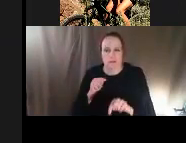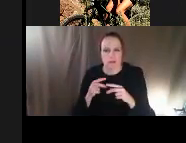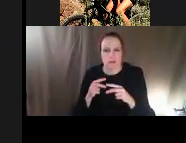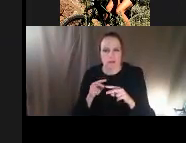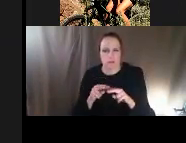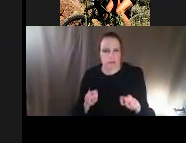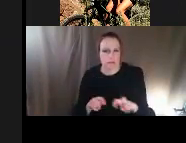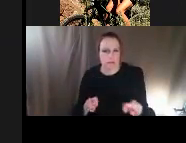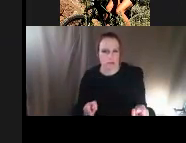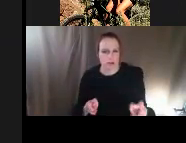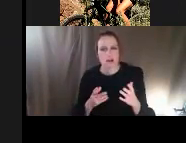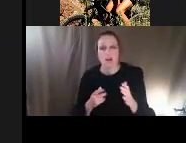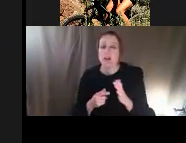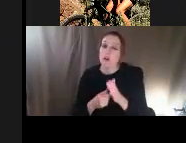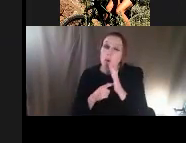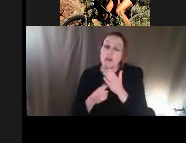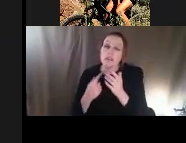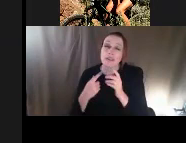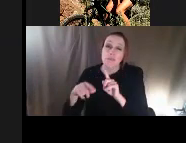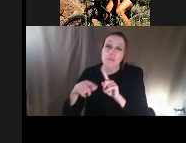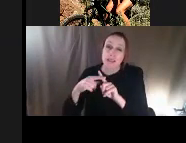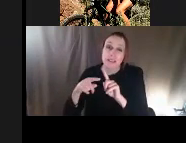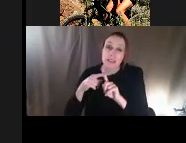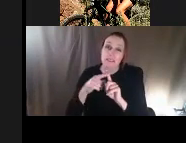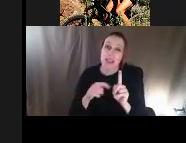those that are culturally distinct from us and not